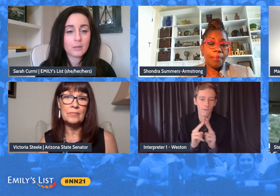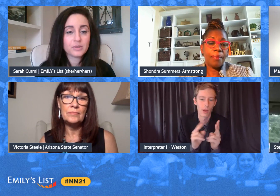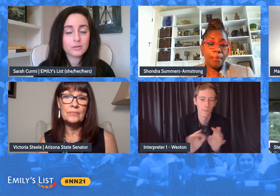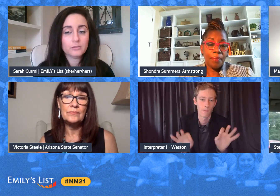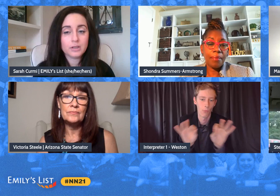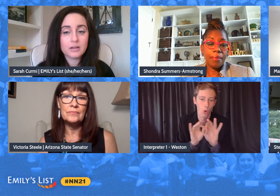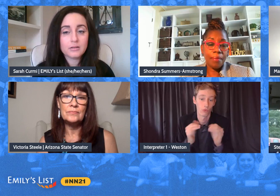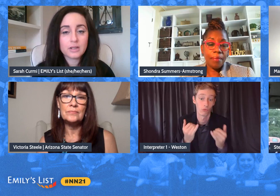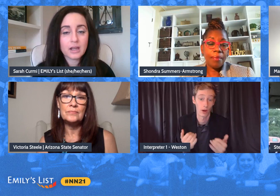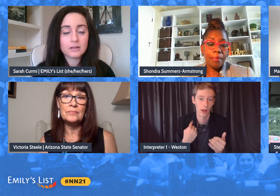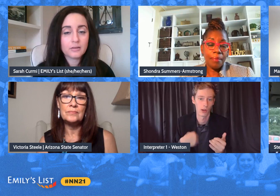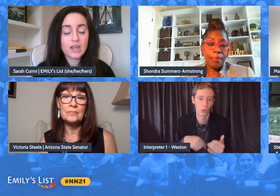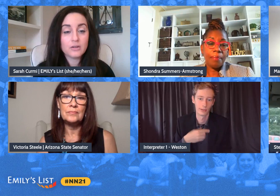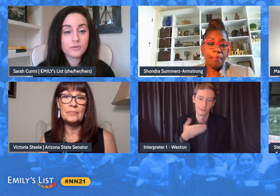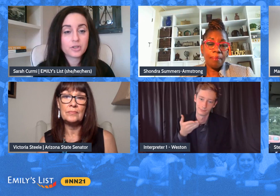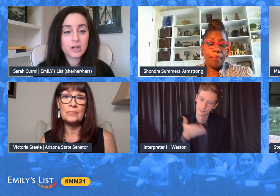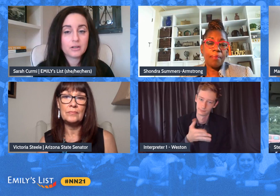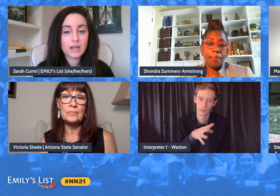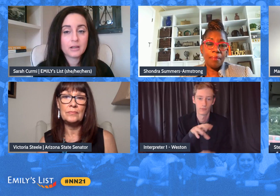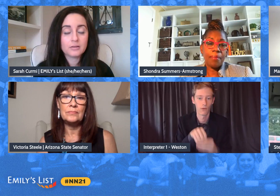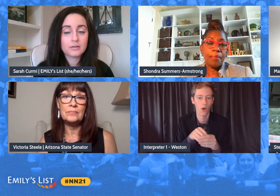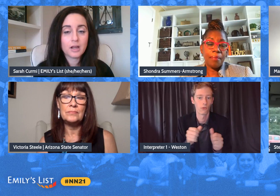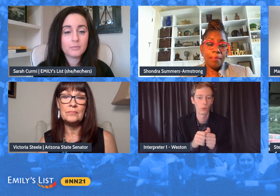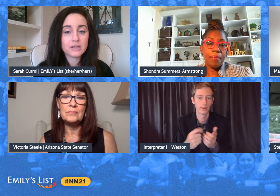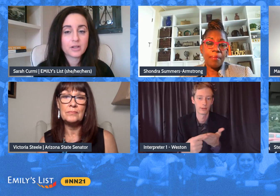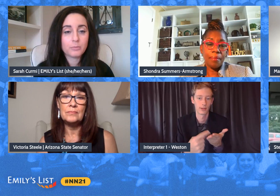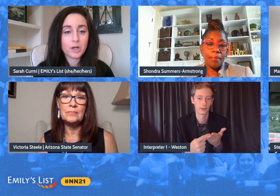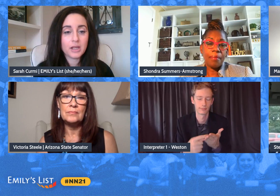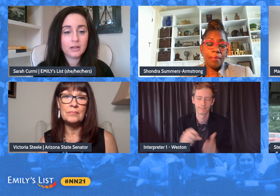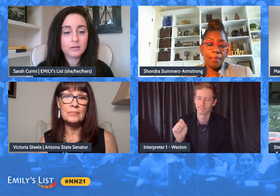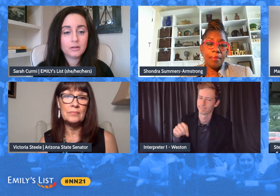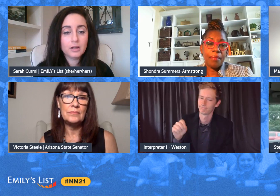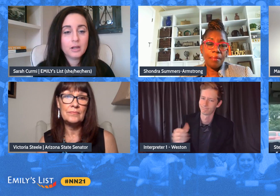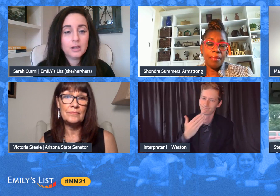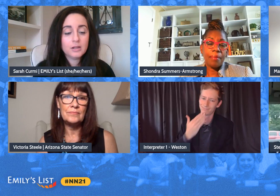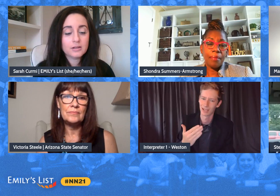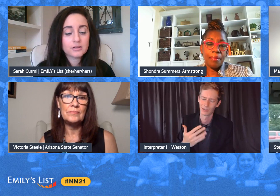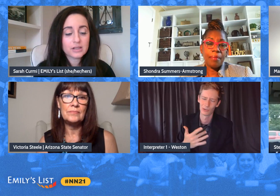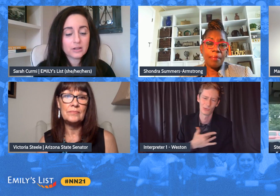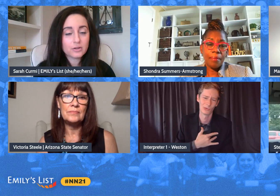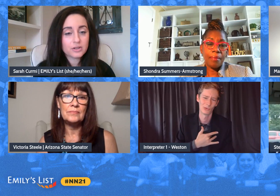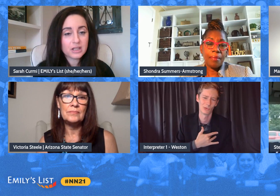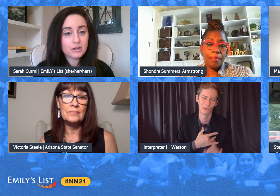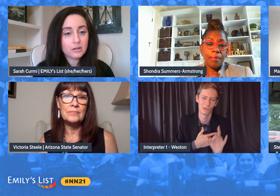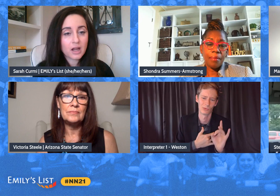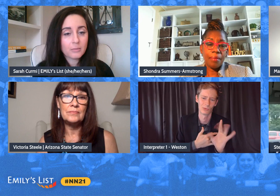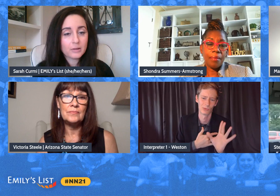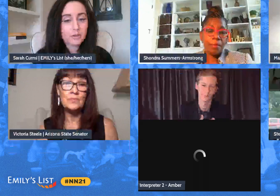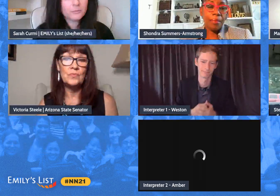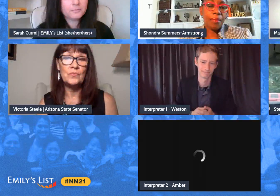Absolutely. That thank you for sharing that. That's heartbreaking. Senator Steele, how about you?